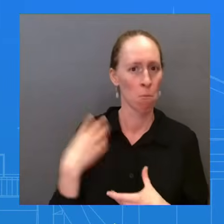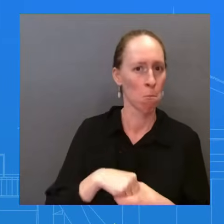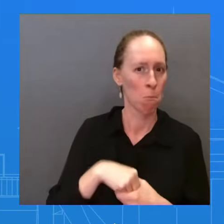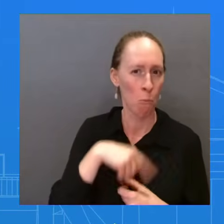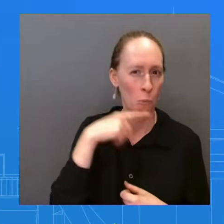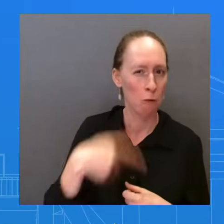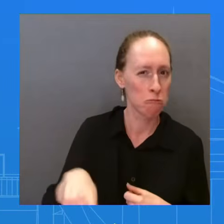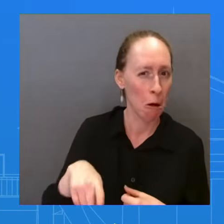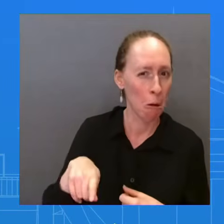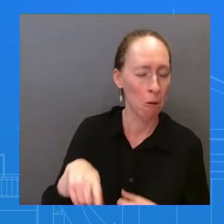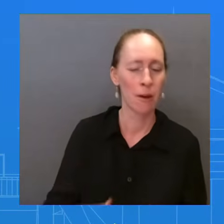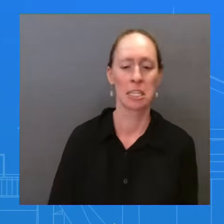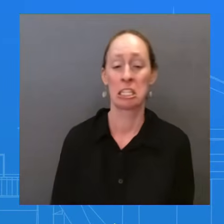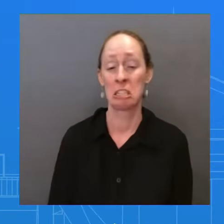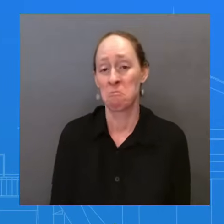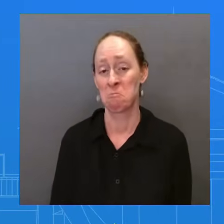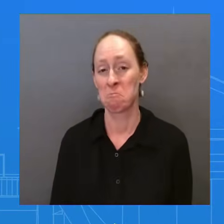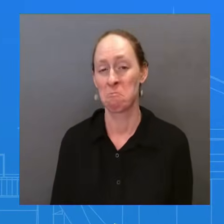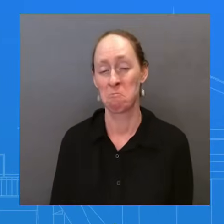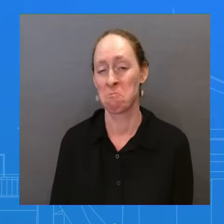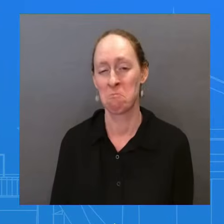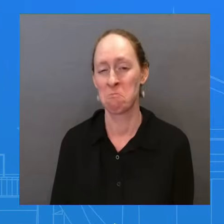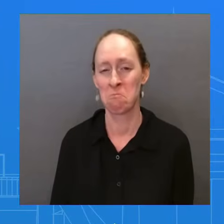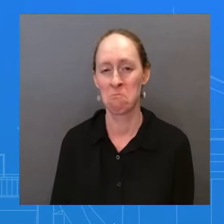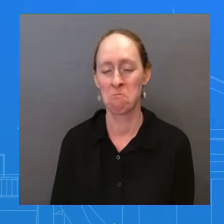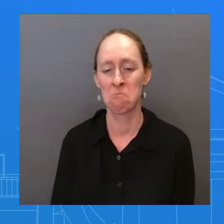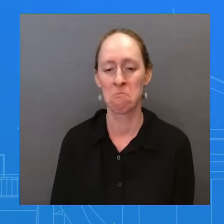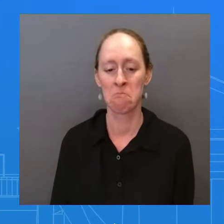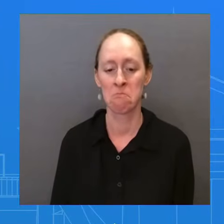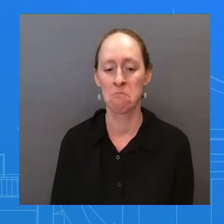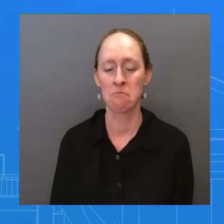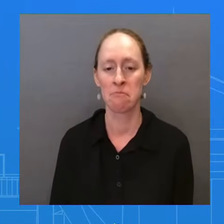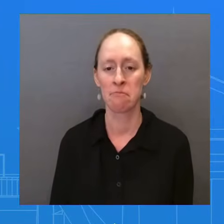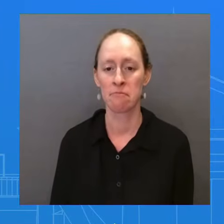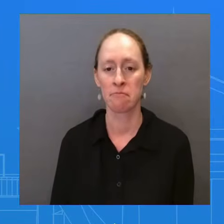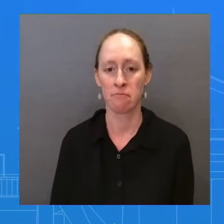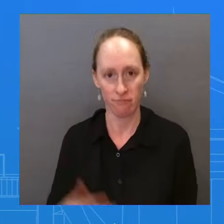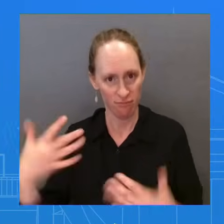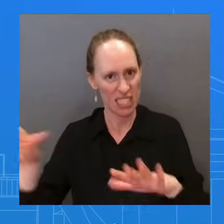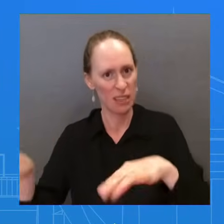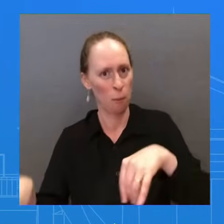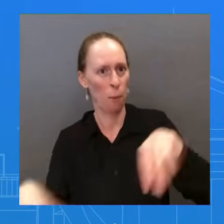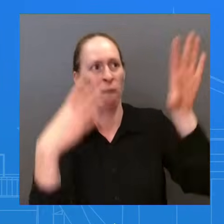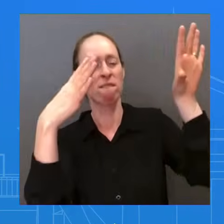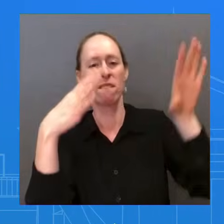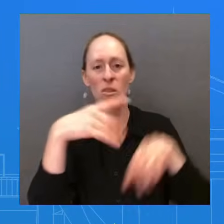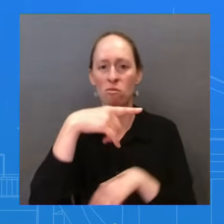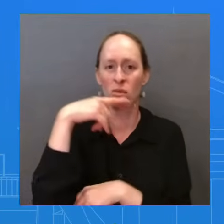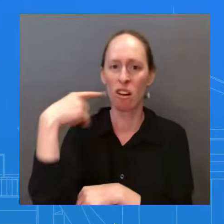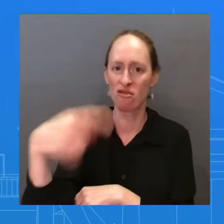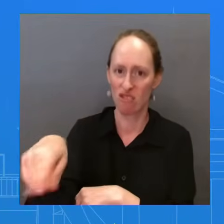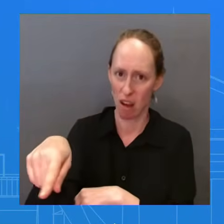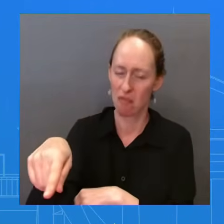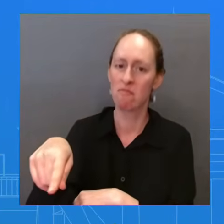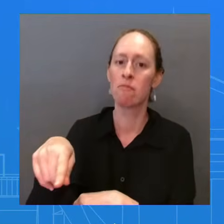Is there any thought that maybe she's in Russia because -- and she was interviewed by Maria Butina, who was a -- who was jailed in the United States